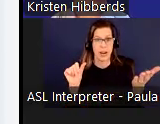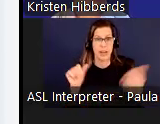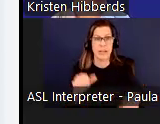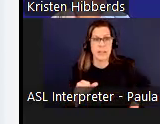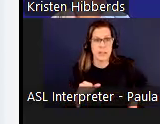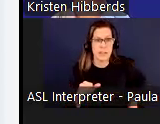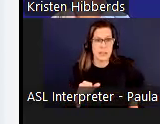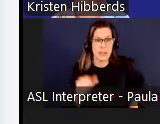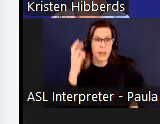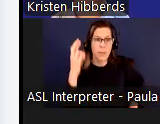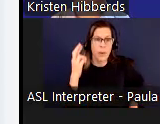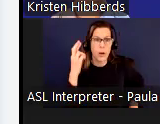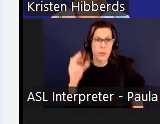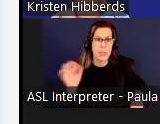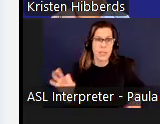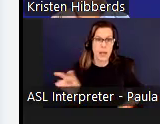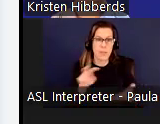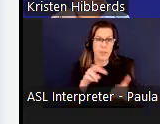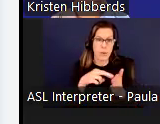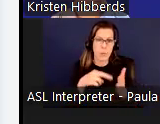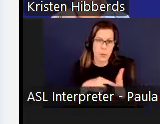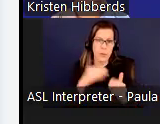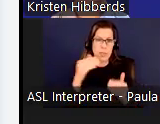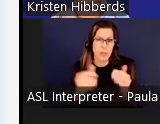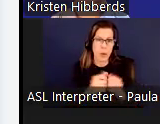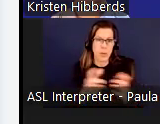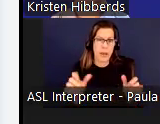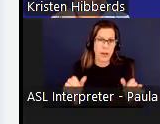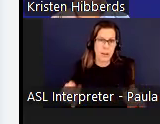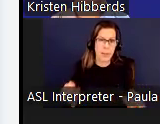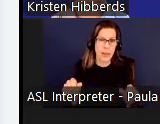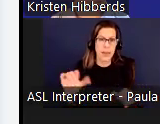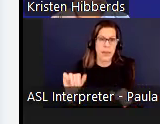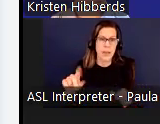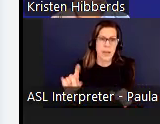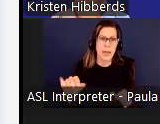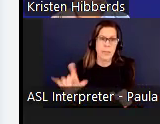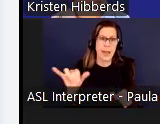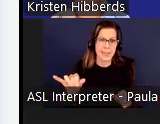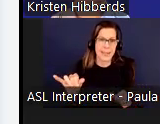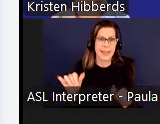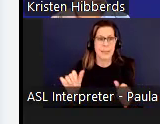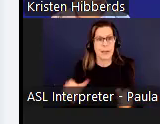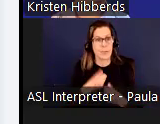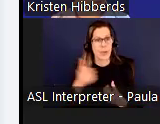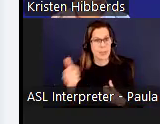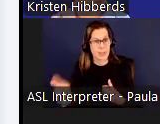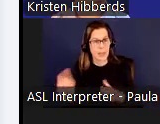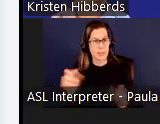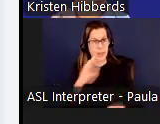an adult without capacity or the ability expressed themselves can be neglected. This determination is made by evaluating the totality,